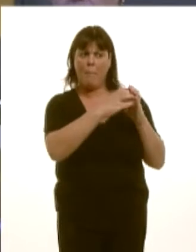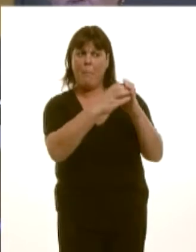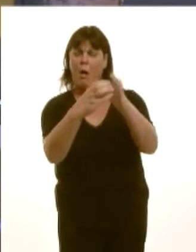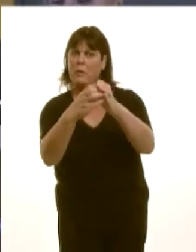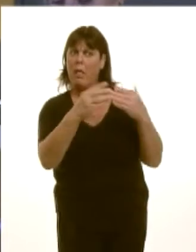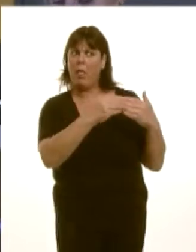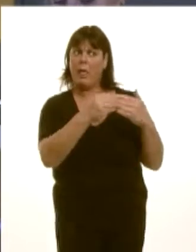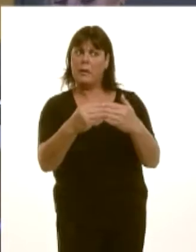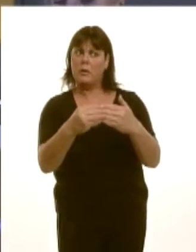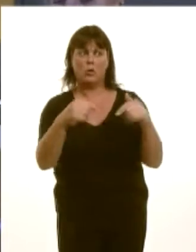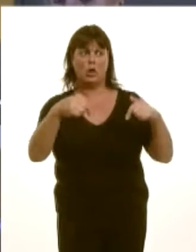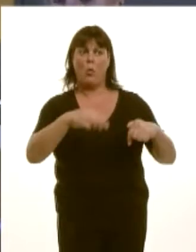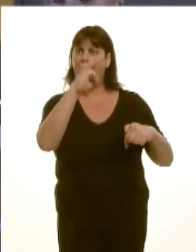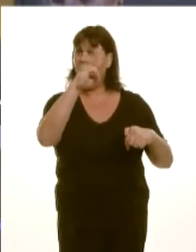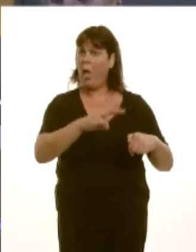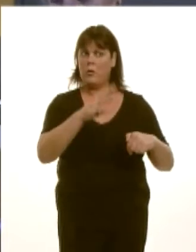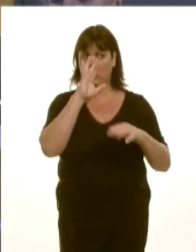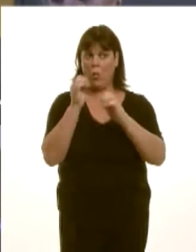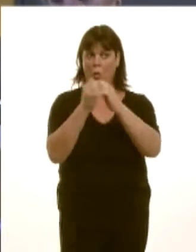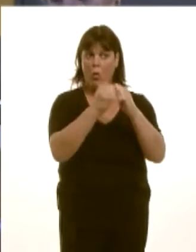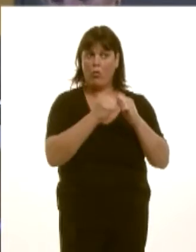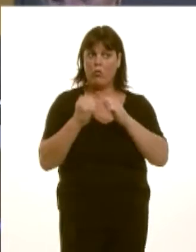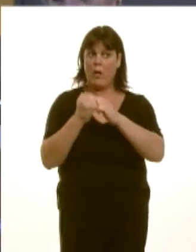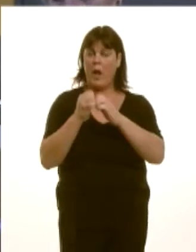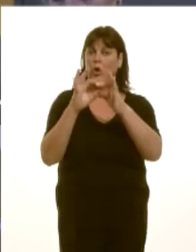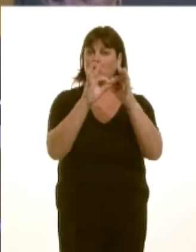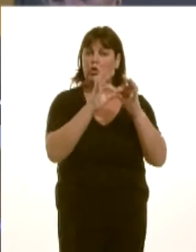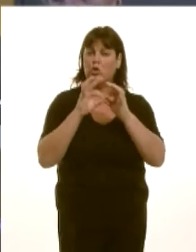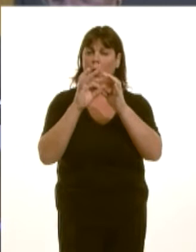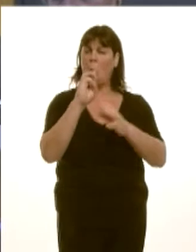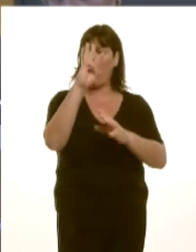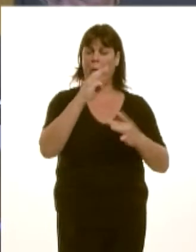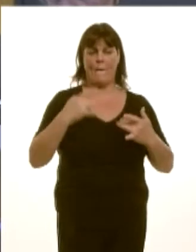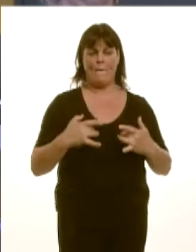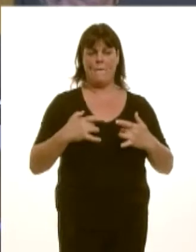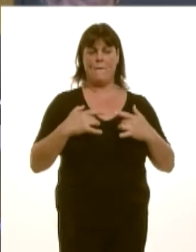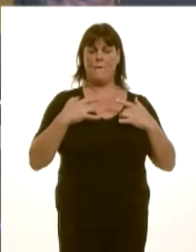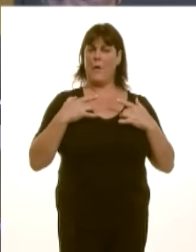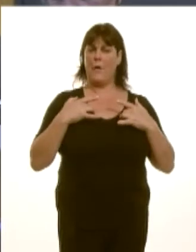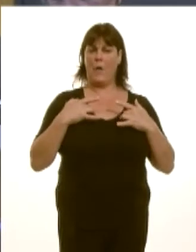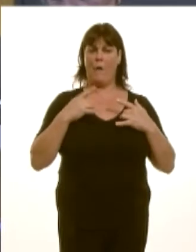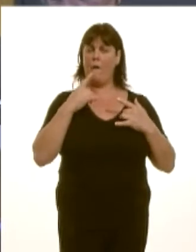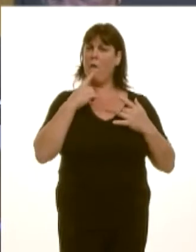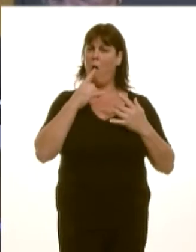institution, to agree a joint Wales position on securing meaningful new powers from the